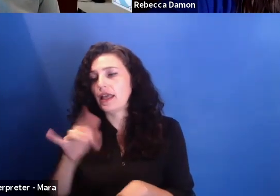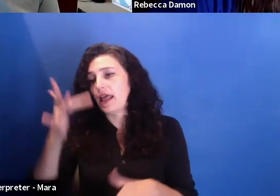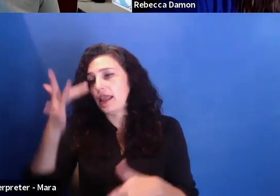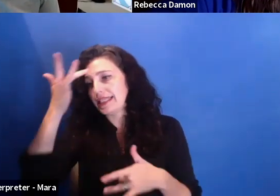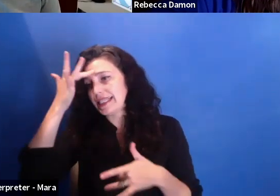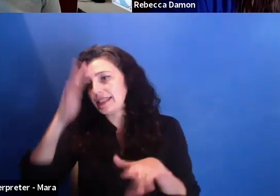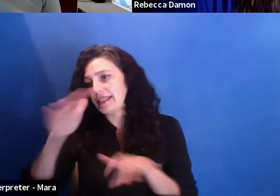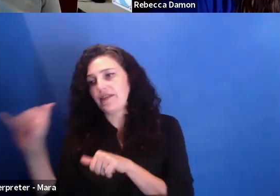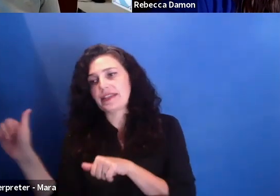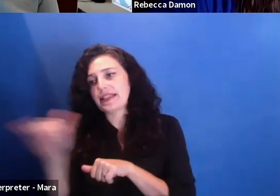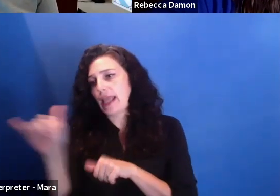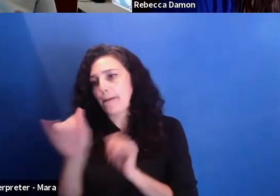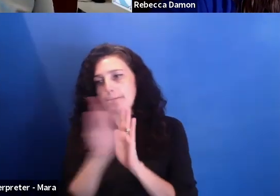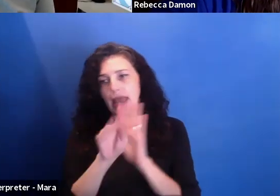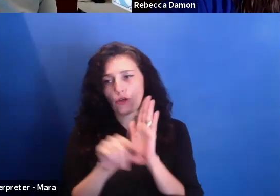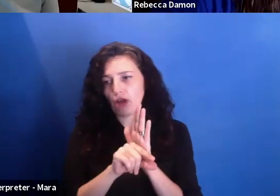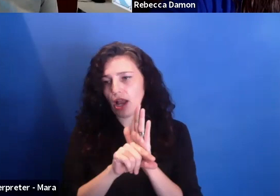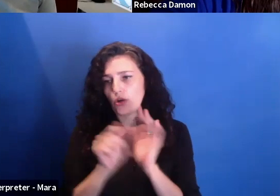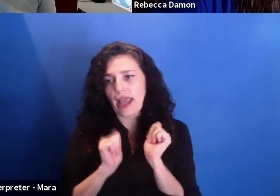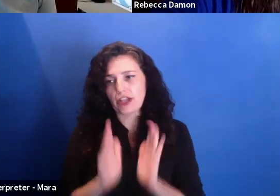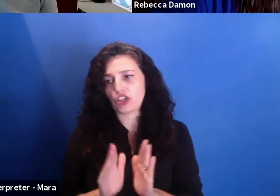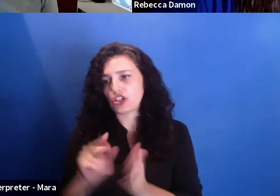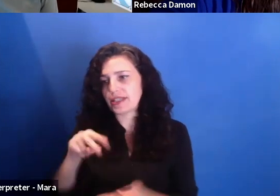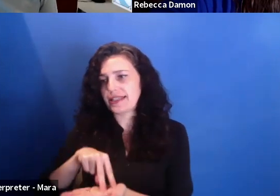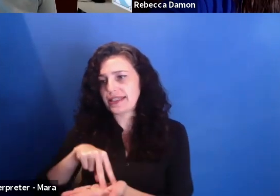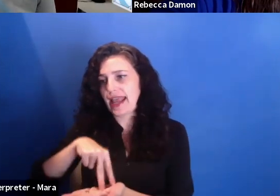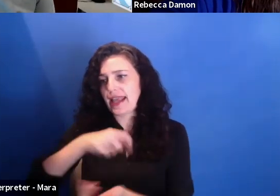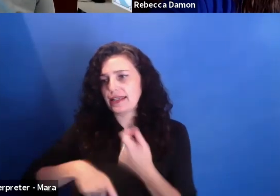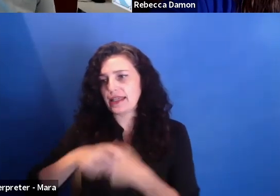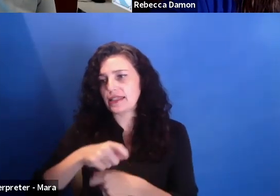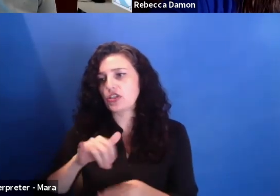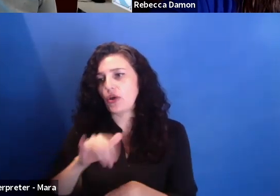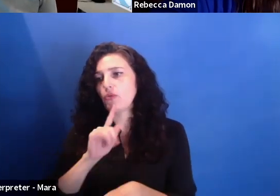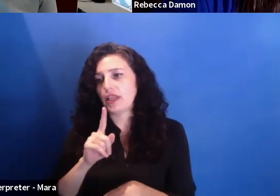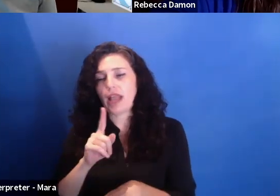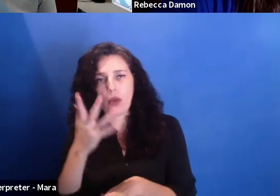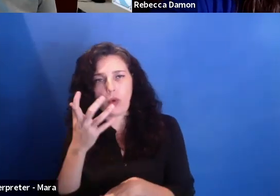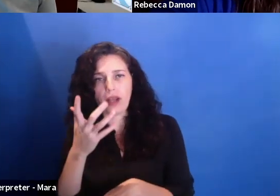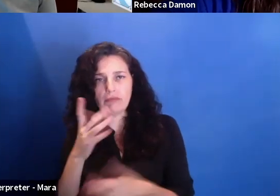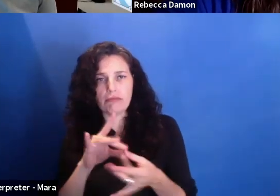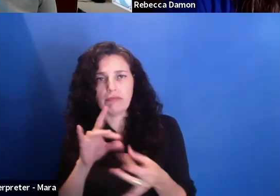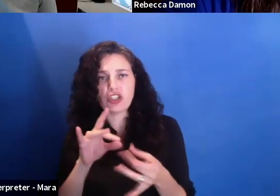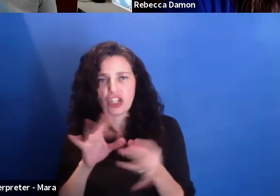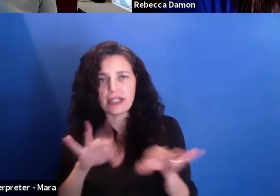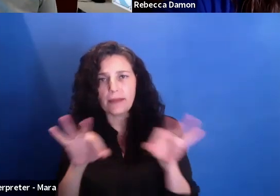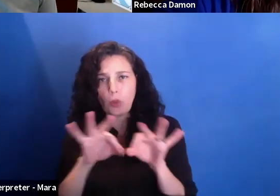just like they do to anybody else. And there's a specific piece of that, which I didn't already mention, but I think it's really important to note because it benefits people who are